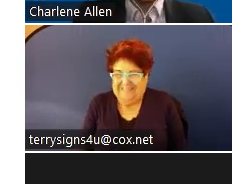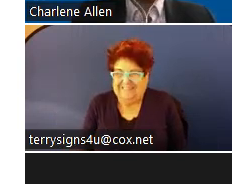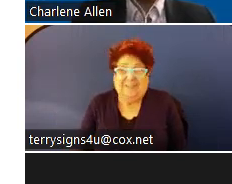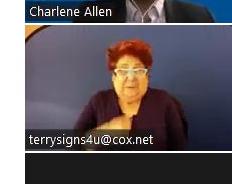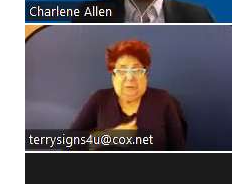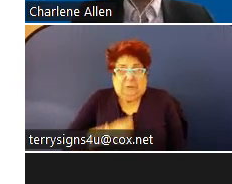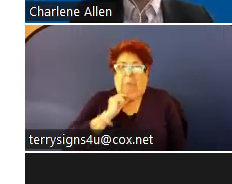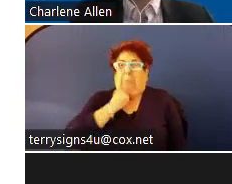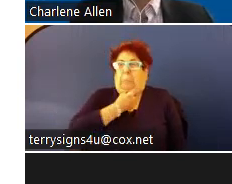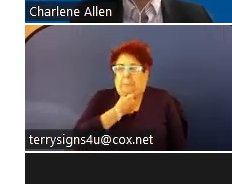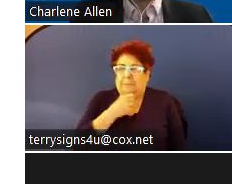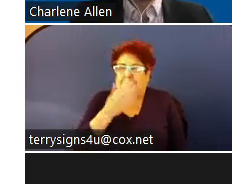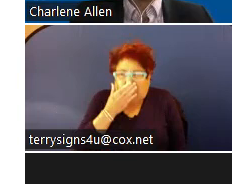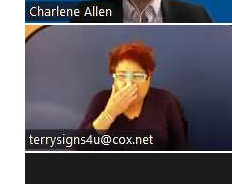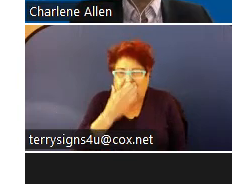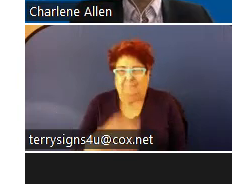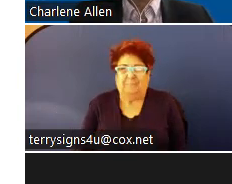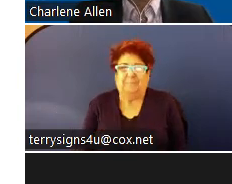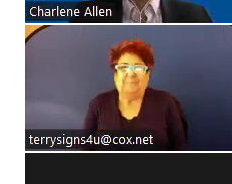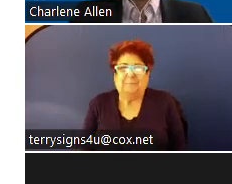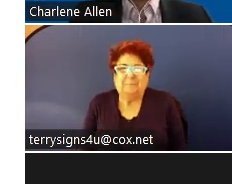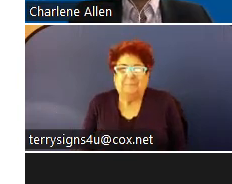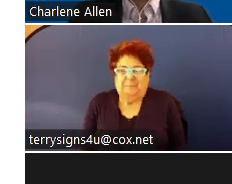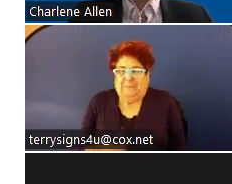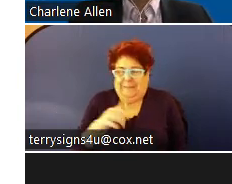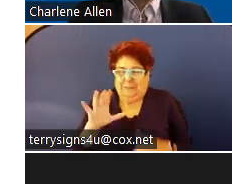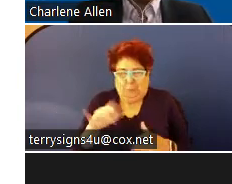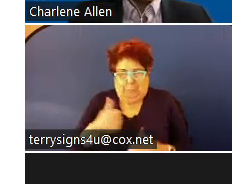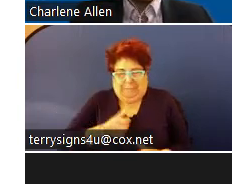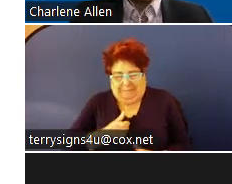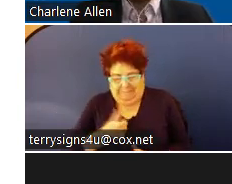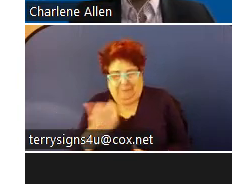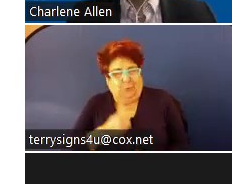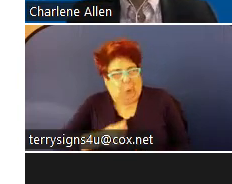and did not route myself. -- mute myself. Thank you for